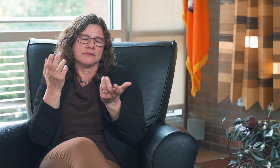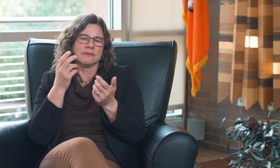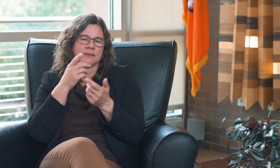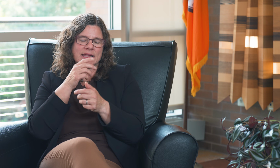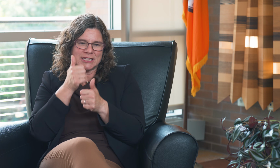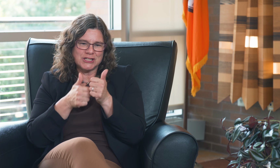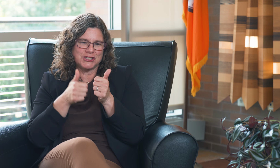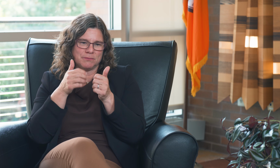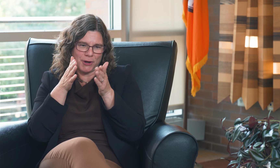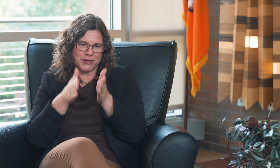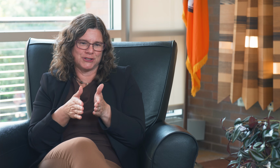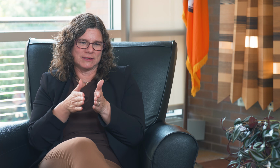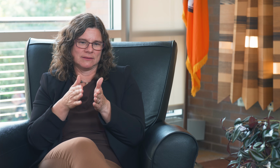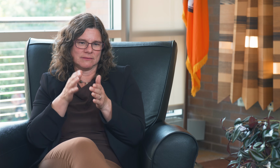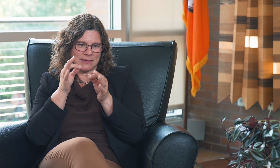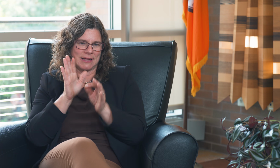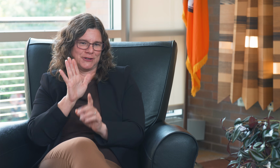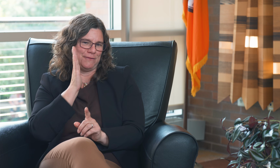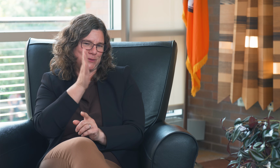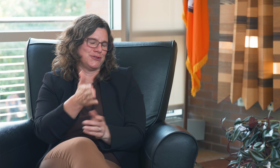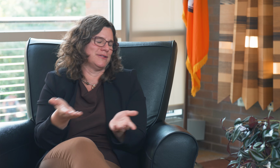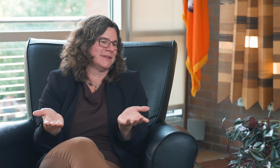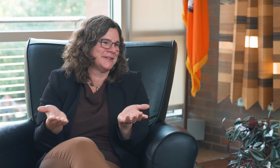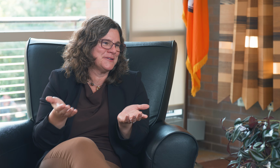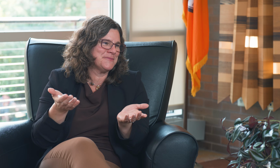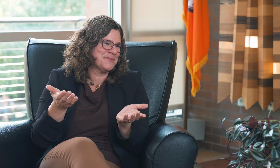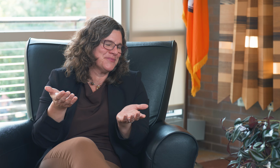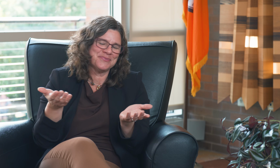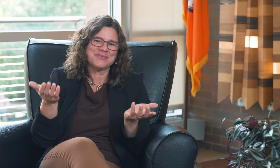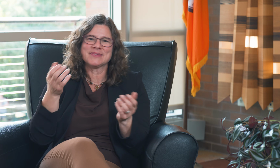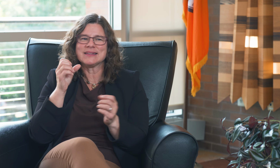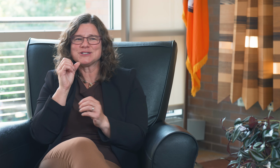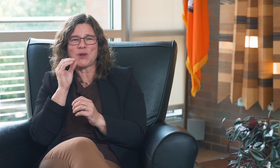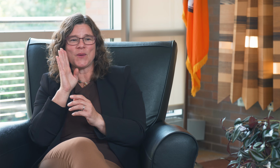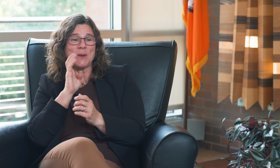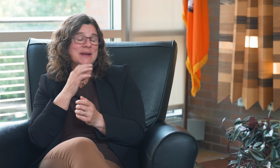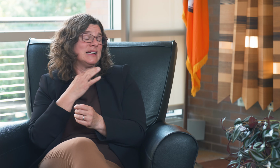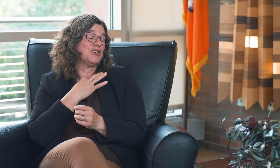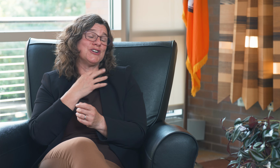every person decides their future.